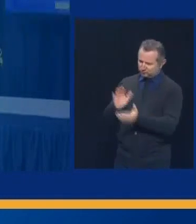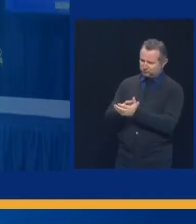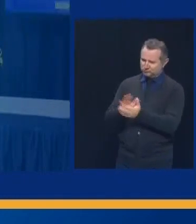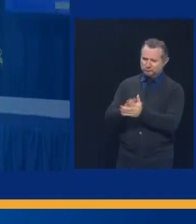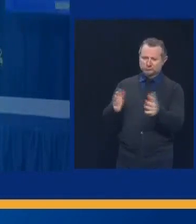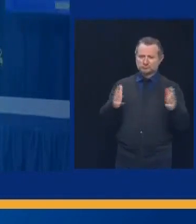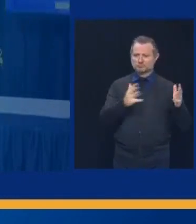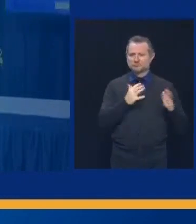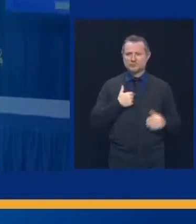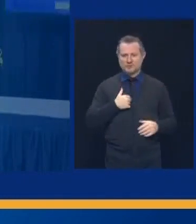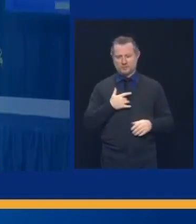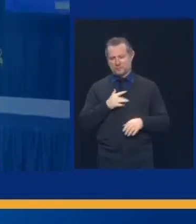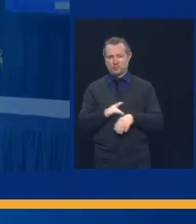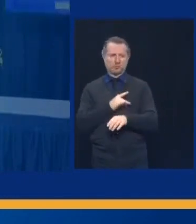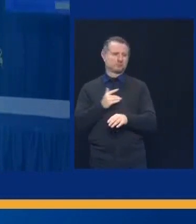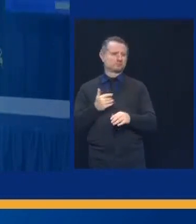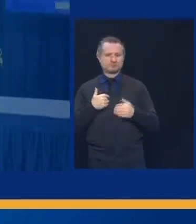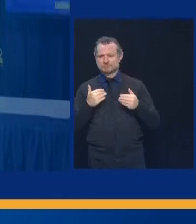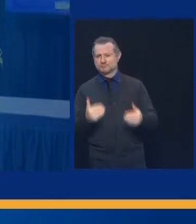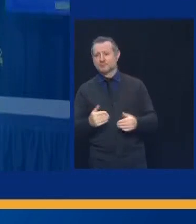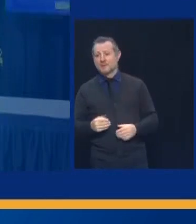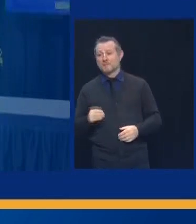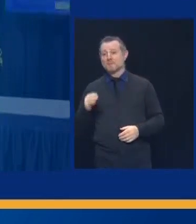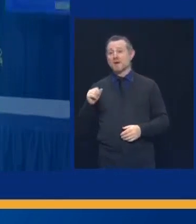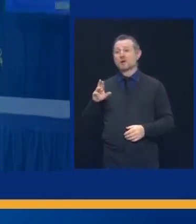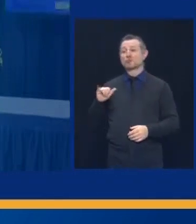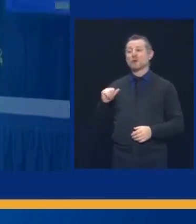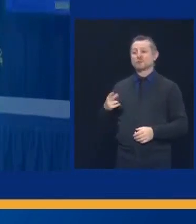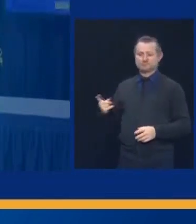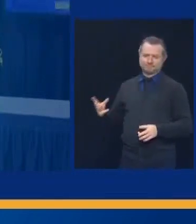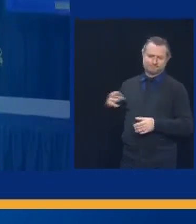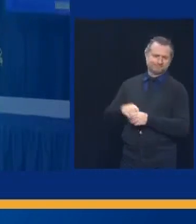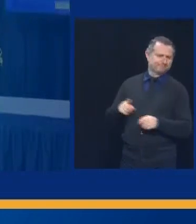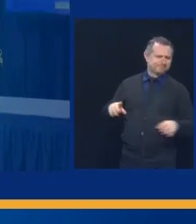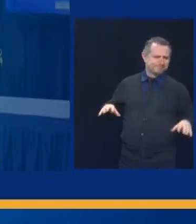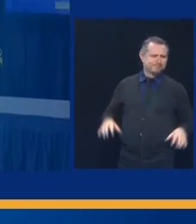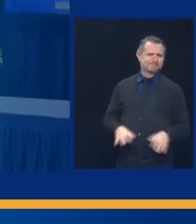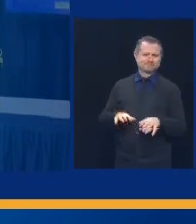THE FIRST IN THE NATION TO CALL FOR A MASK MANDATE. PROUD OF IT.